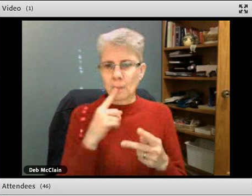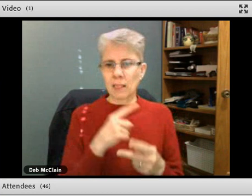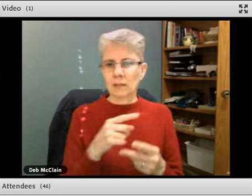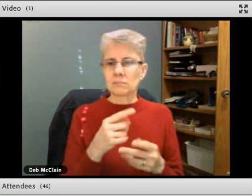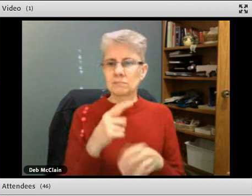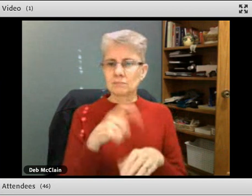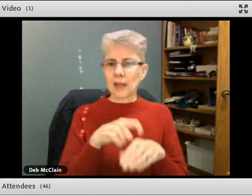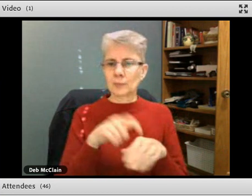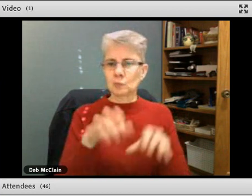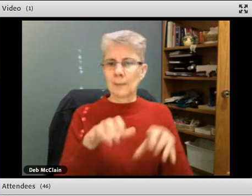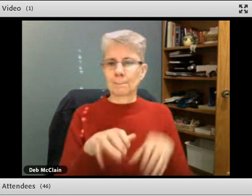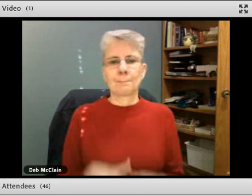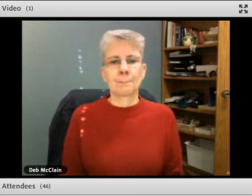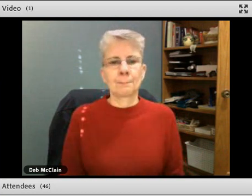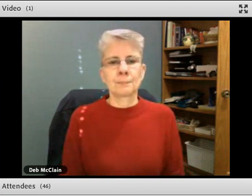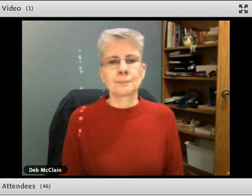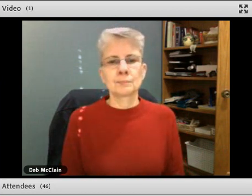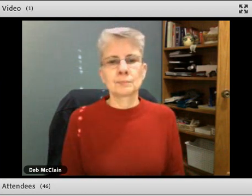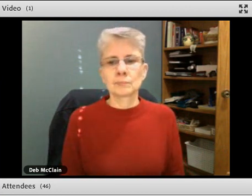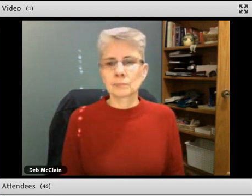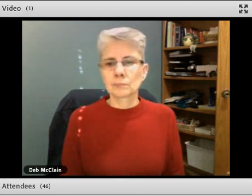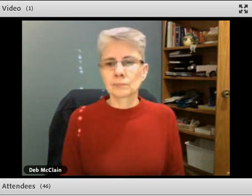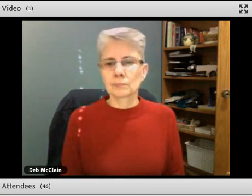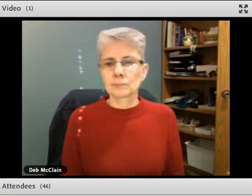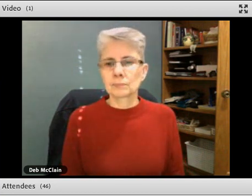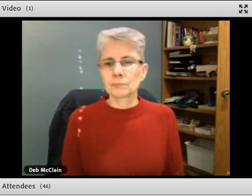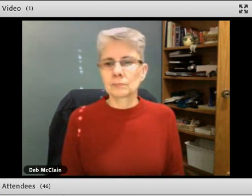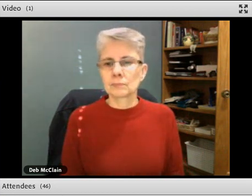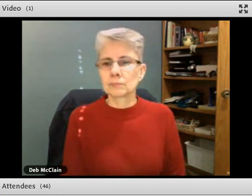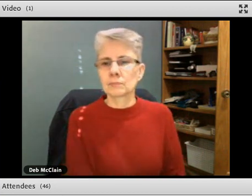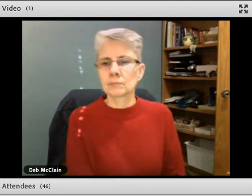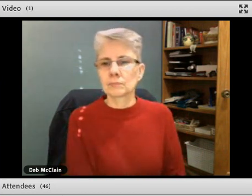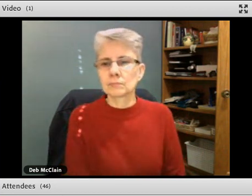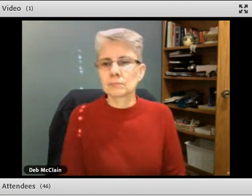I should double-check that. See if I can.